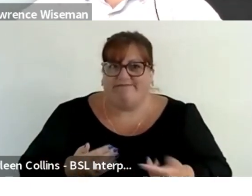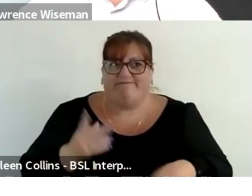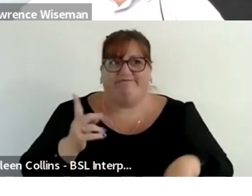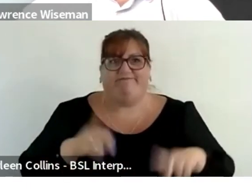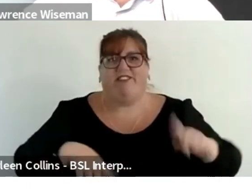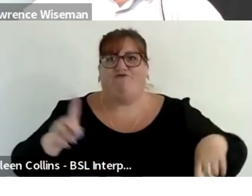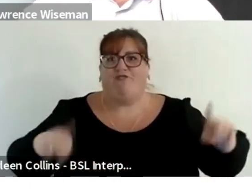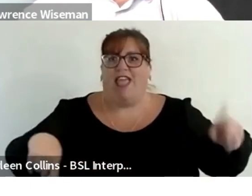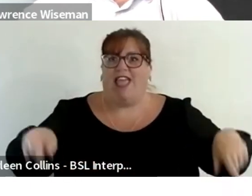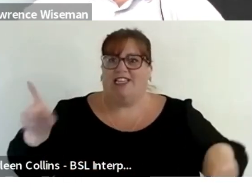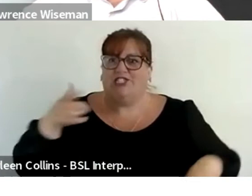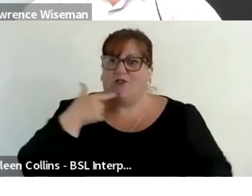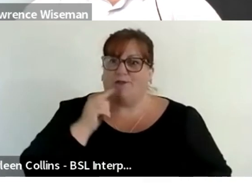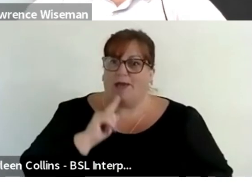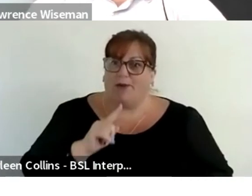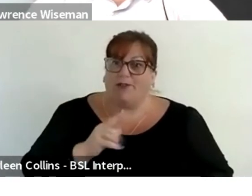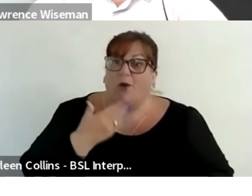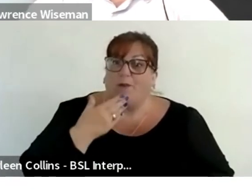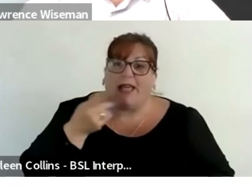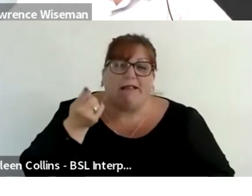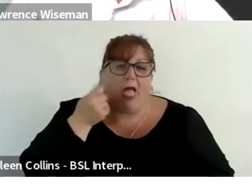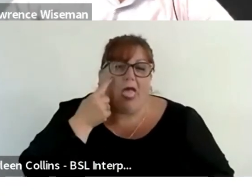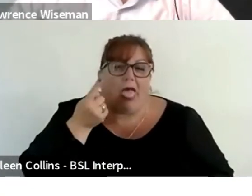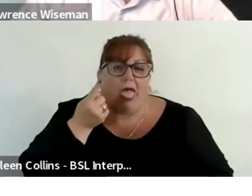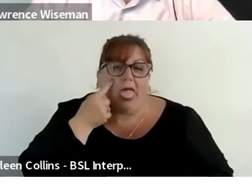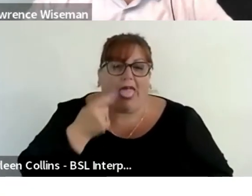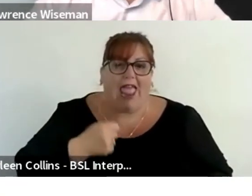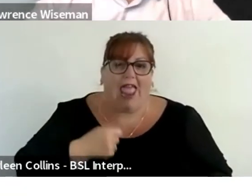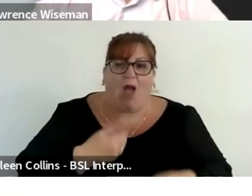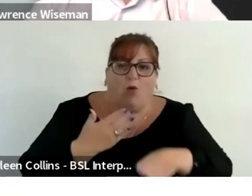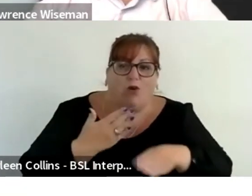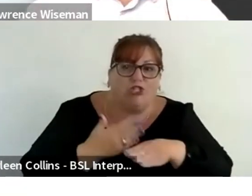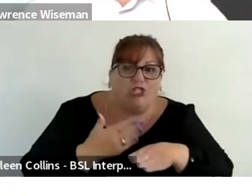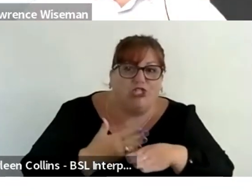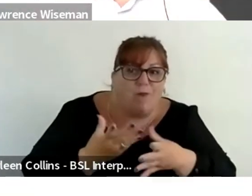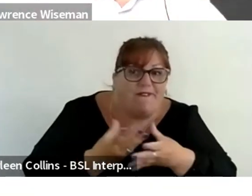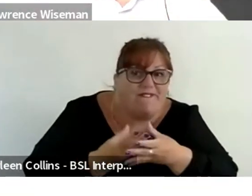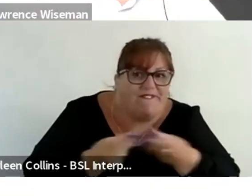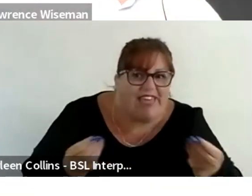So, feel free to have a look at that. Sorry, Kim I did worry I would do a shameless plug there.